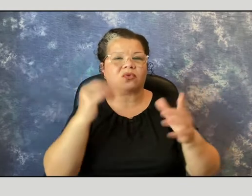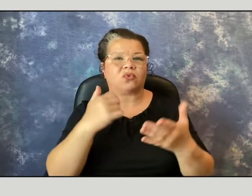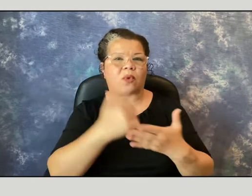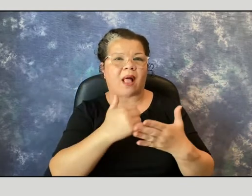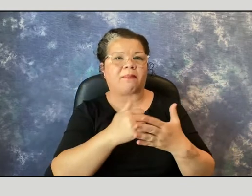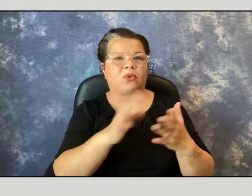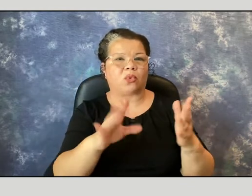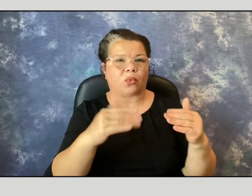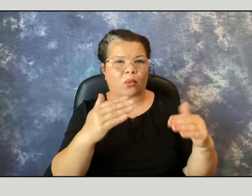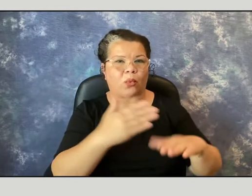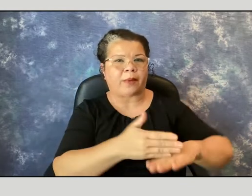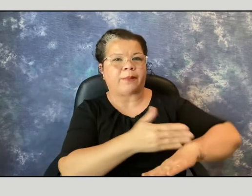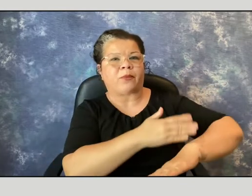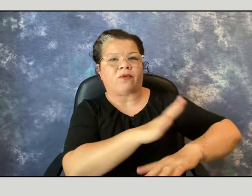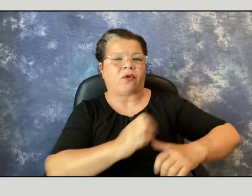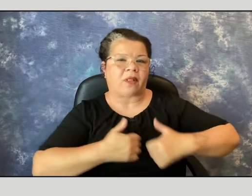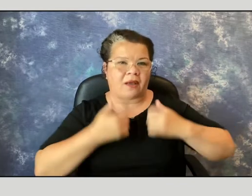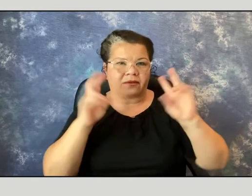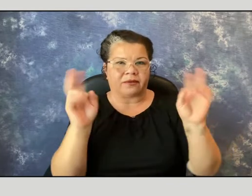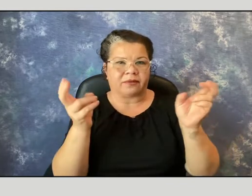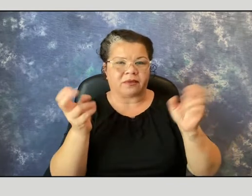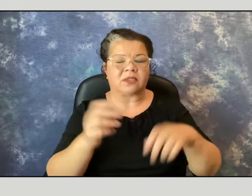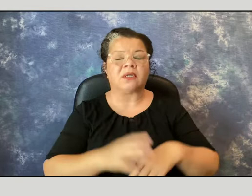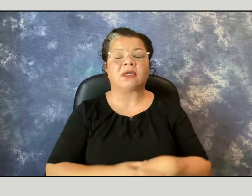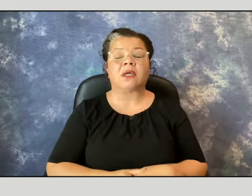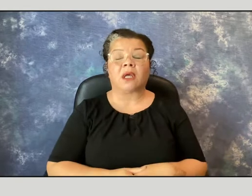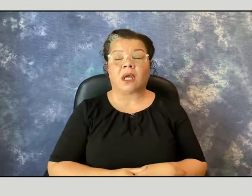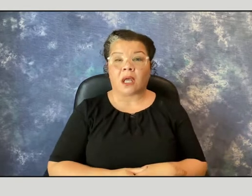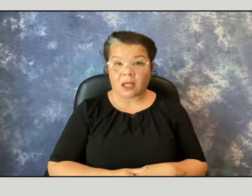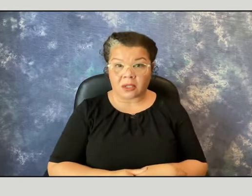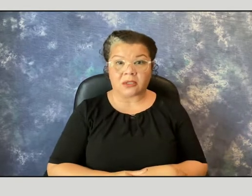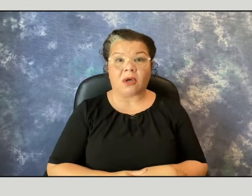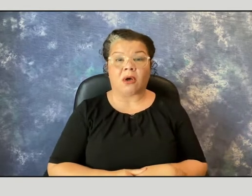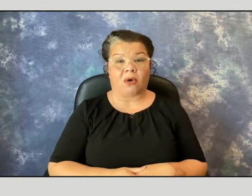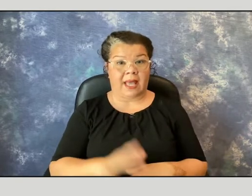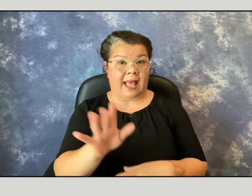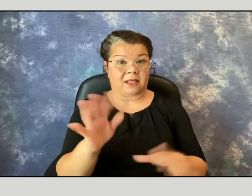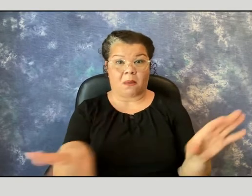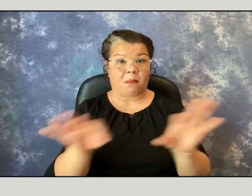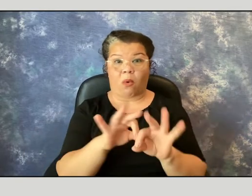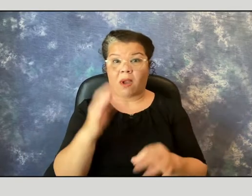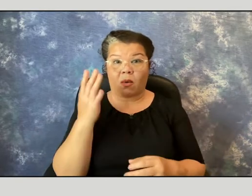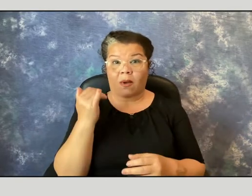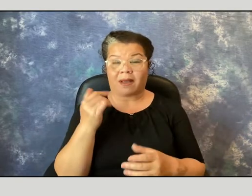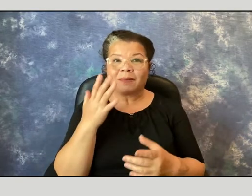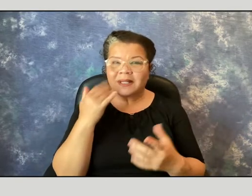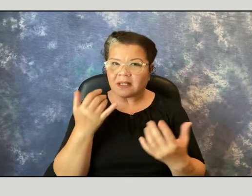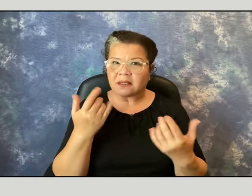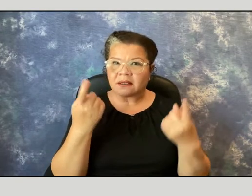It's relevant because in some ways it's happening again today. It is incredibly difficult to live in Puerto Rico